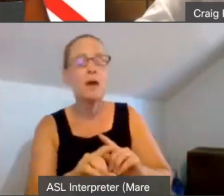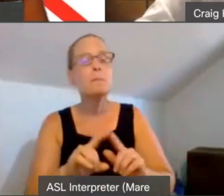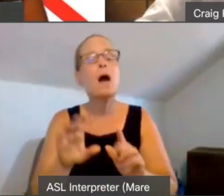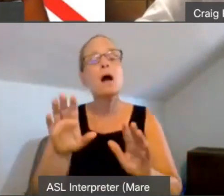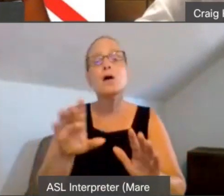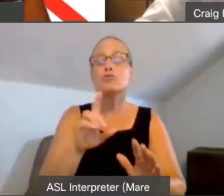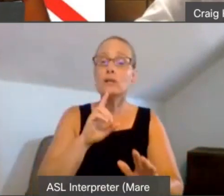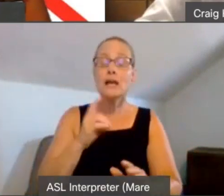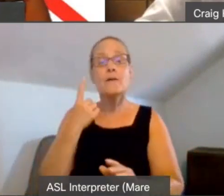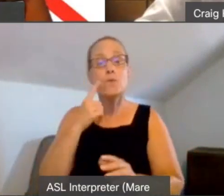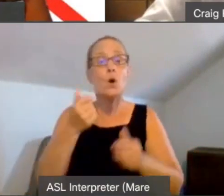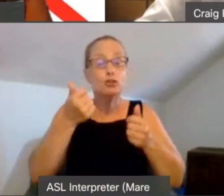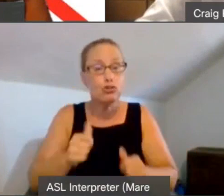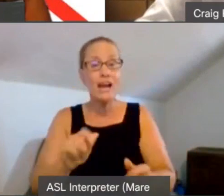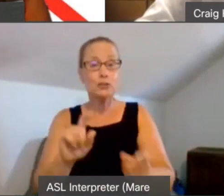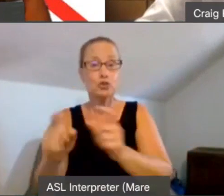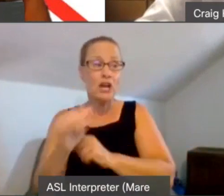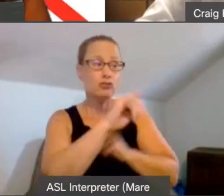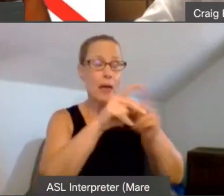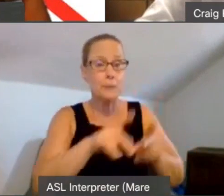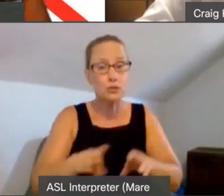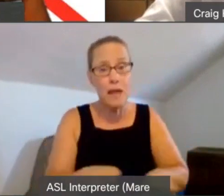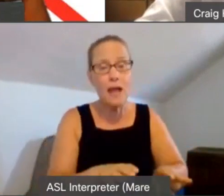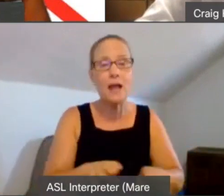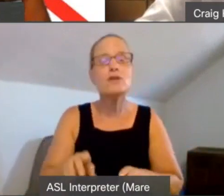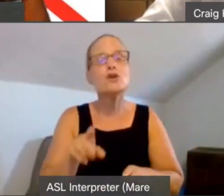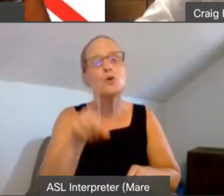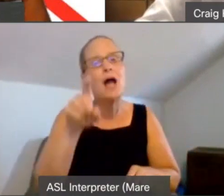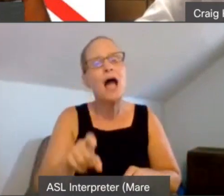is that you use low magnitude treatment